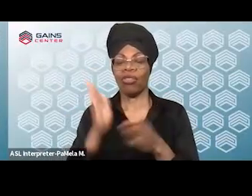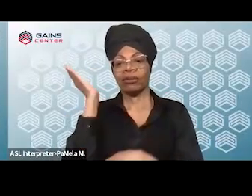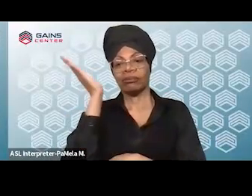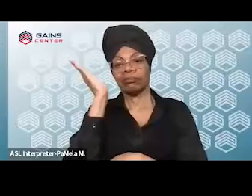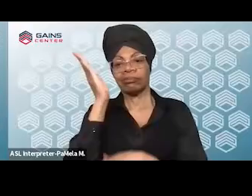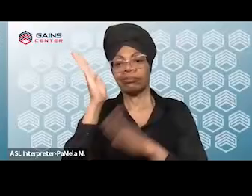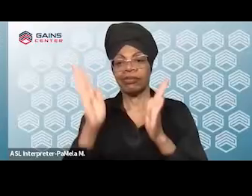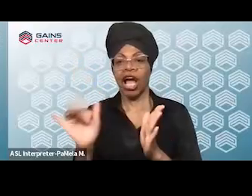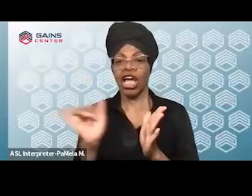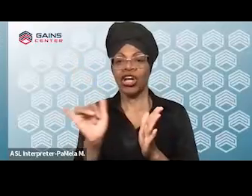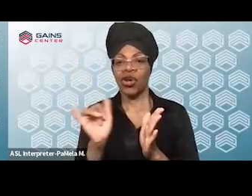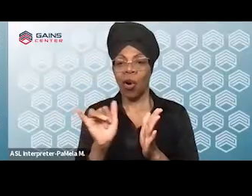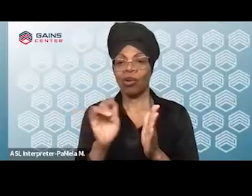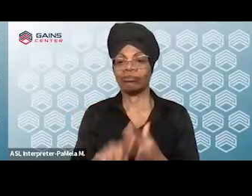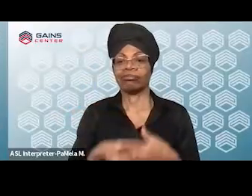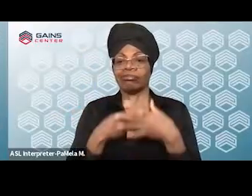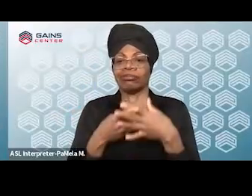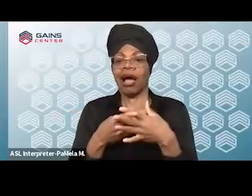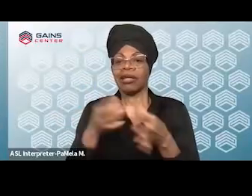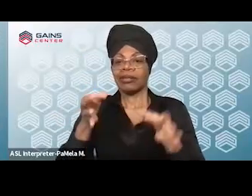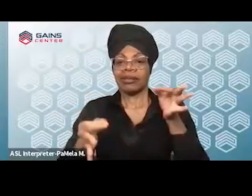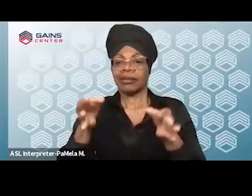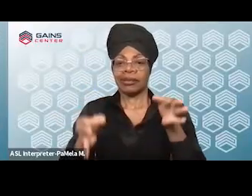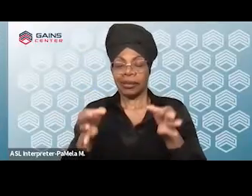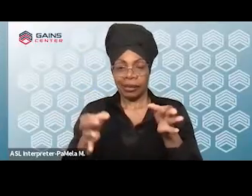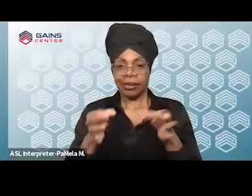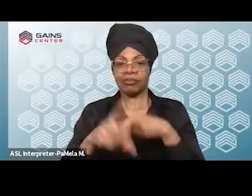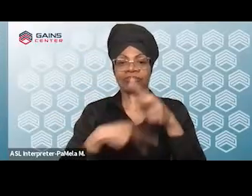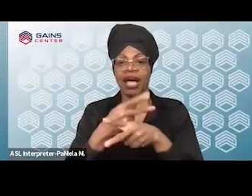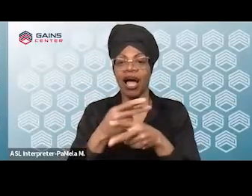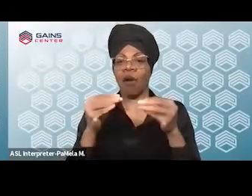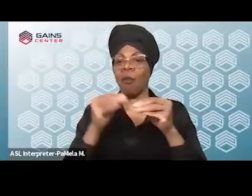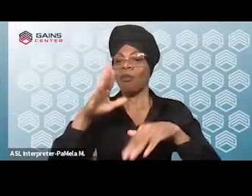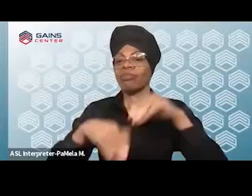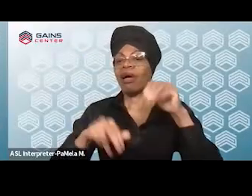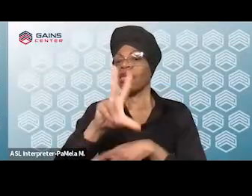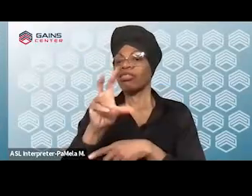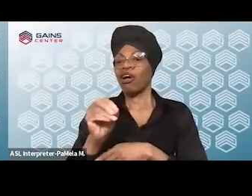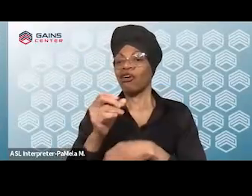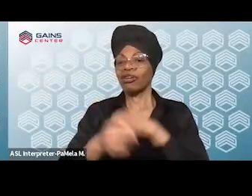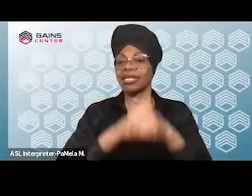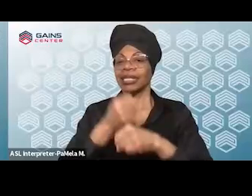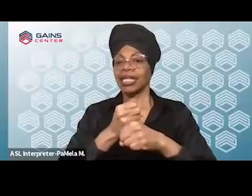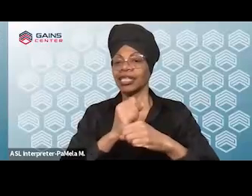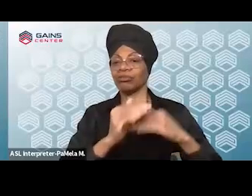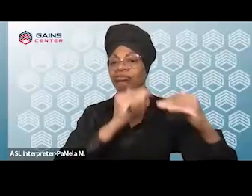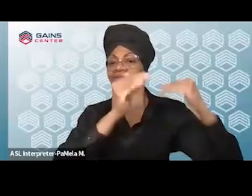and pioneering force in justice reform. For more than 30 years, he has advanced innovation